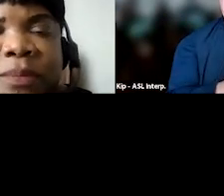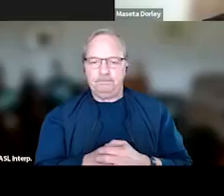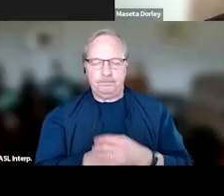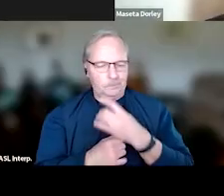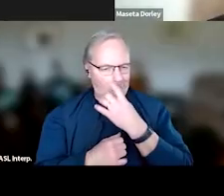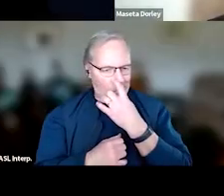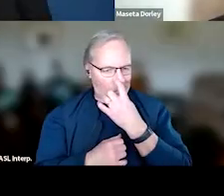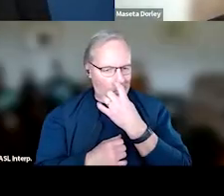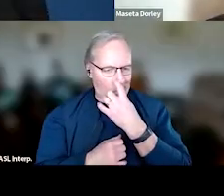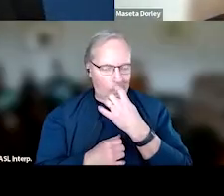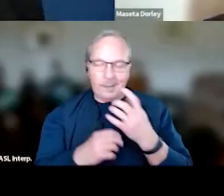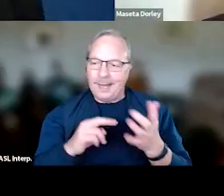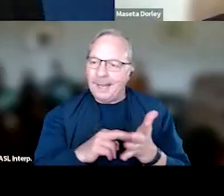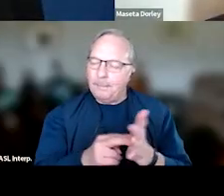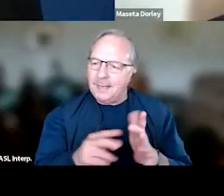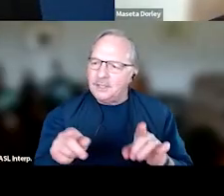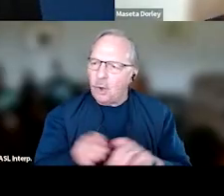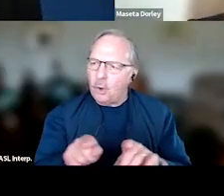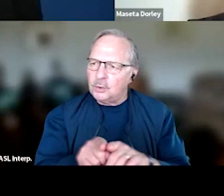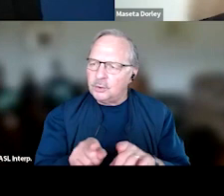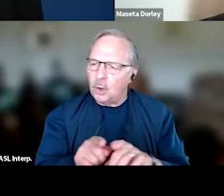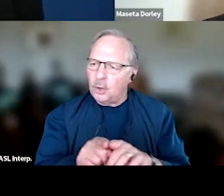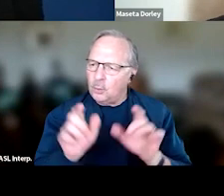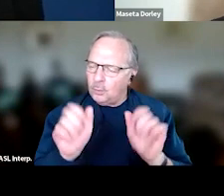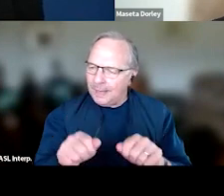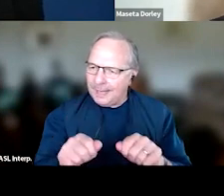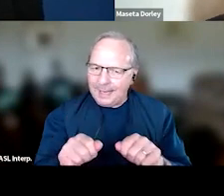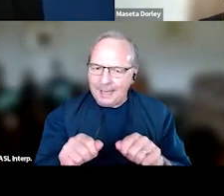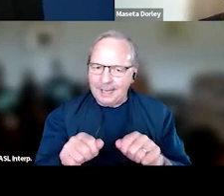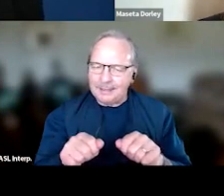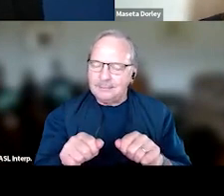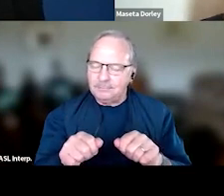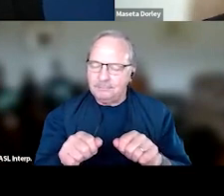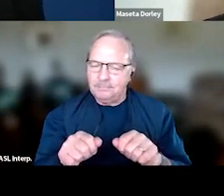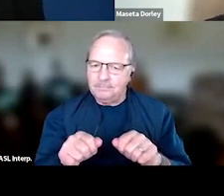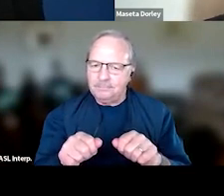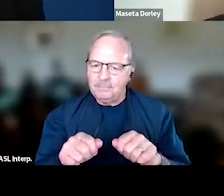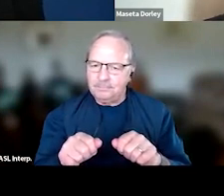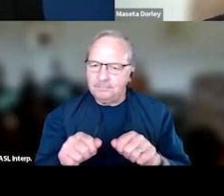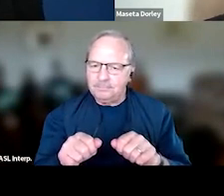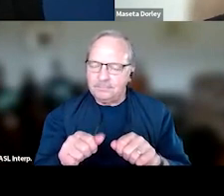It means also that you are able to ensure that there's just not,